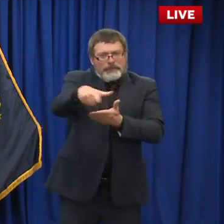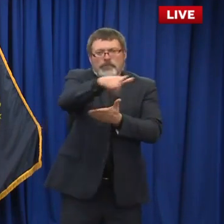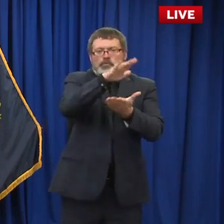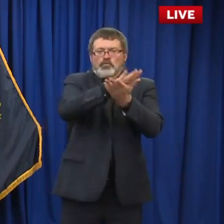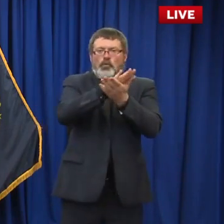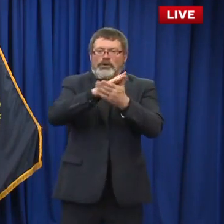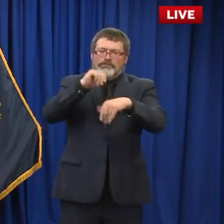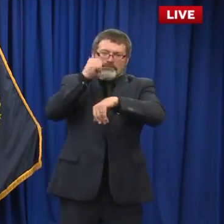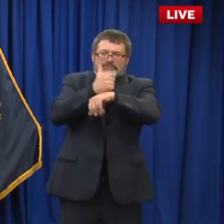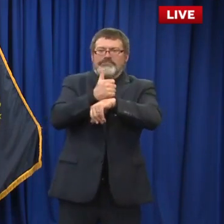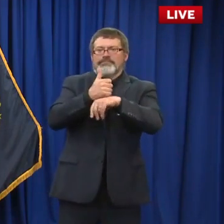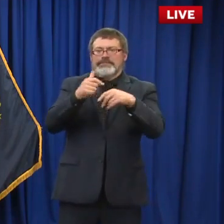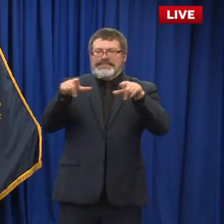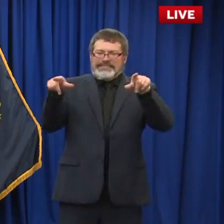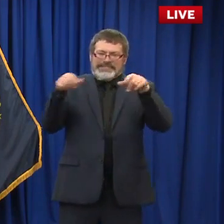STUDENTS TO GET BACK INTO THE CLASSROOM.